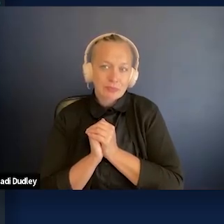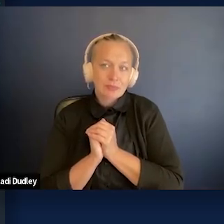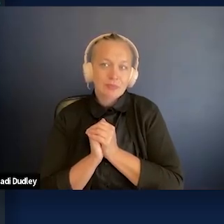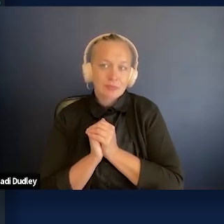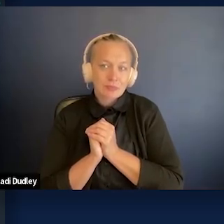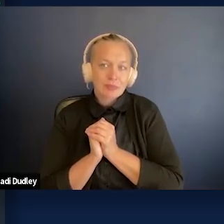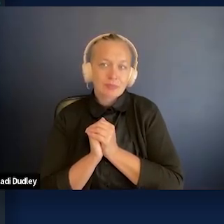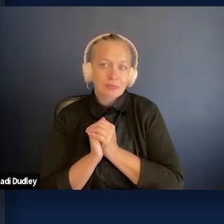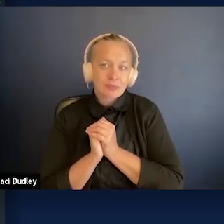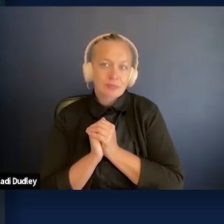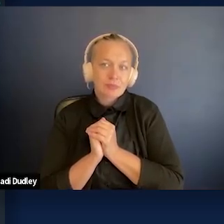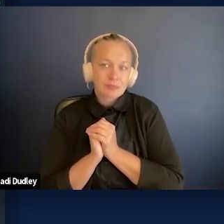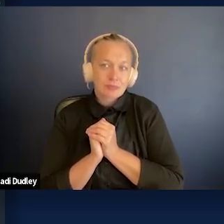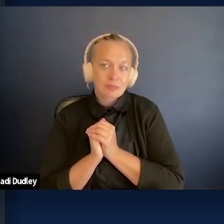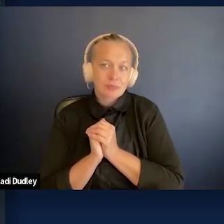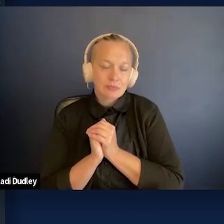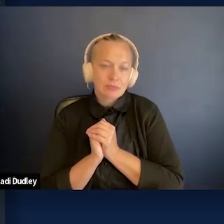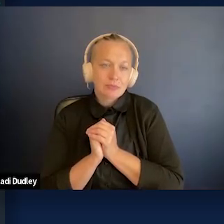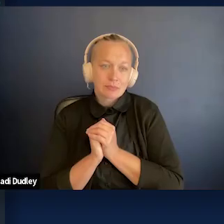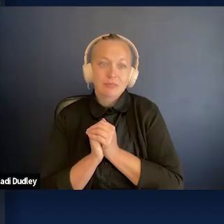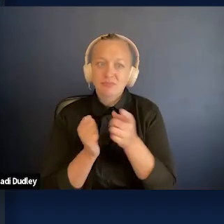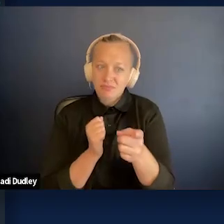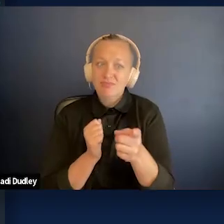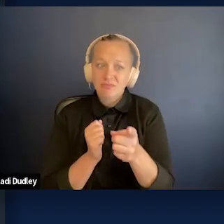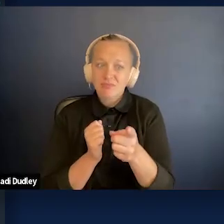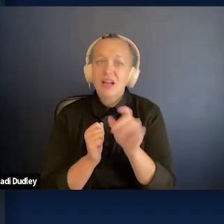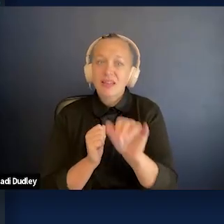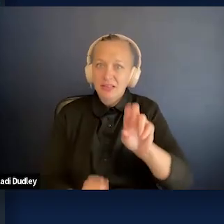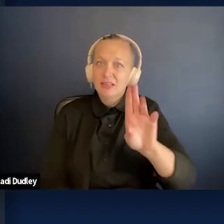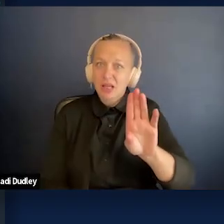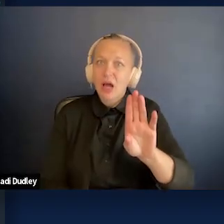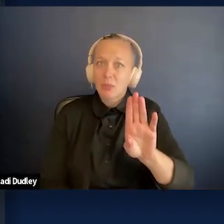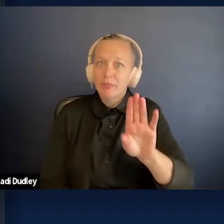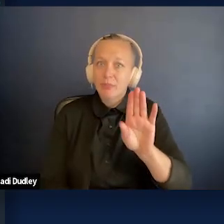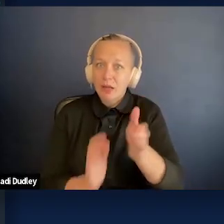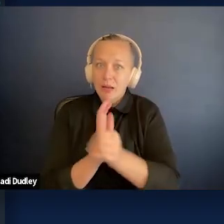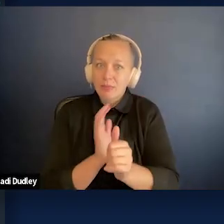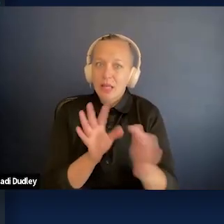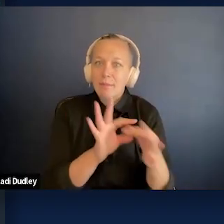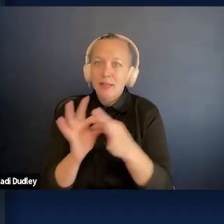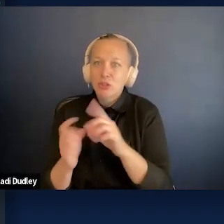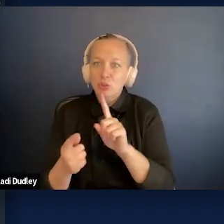health promotion strategies and preventative care, and I really feel like that this sub-competency goes with the spirit of social prescribing.